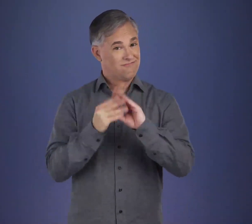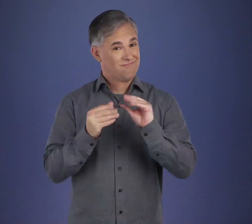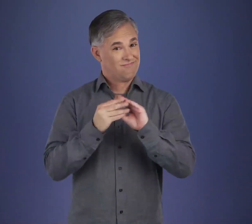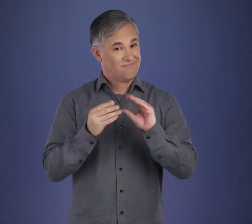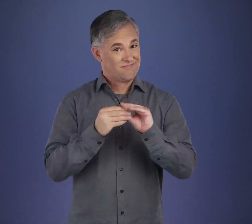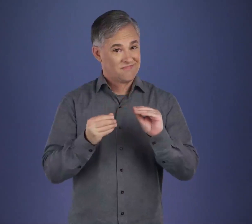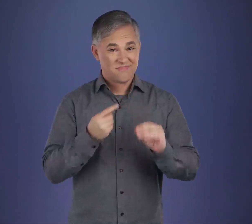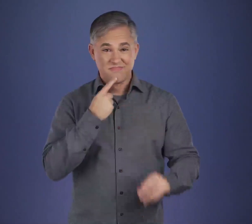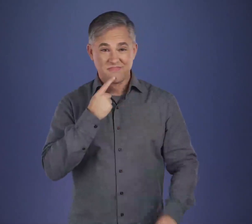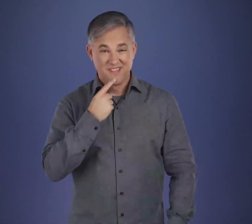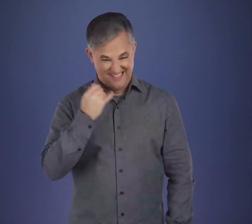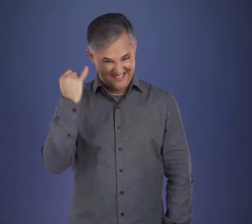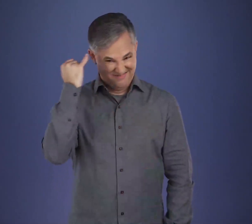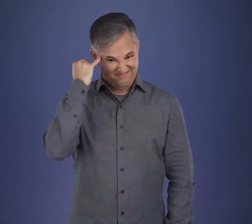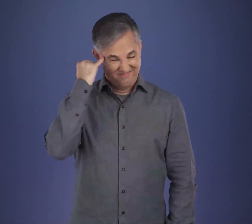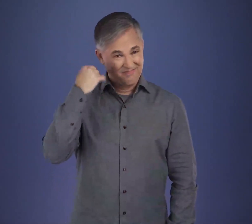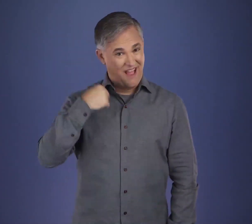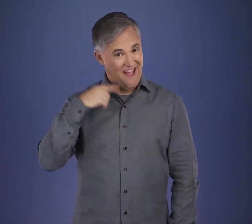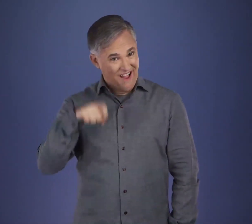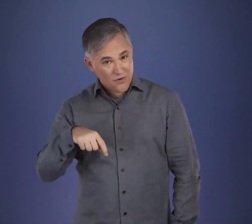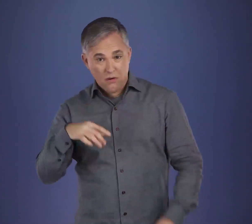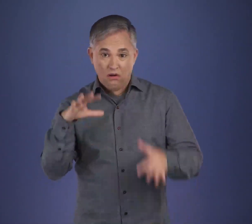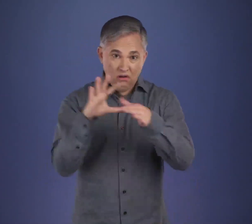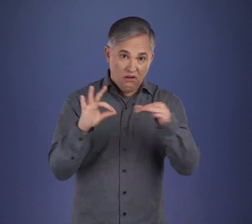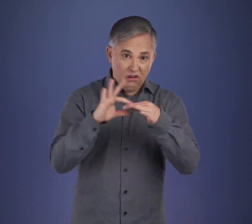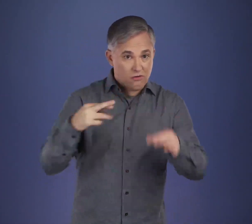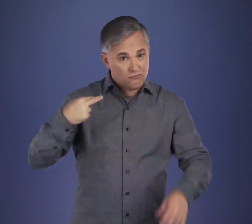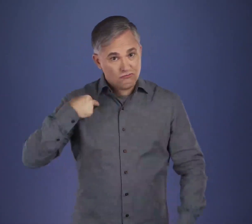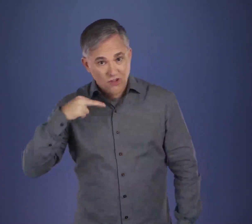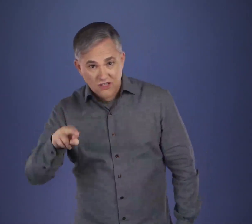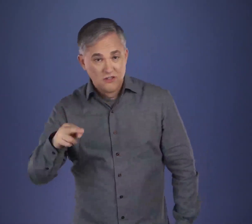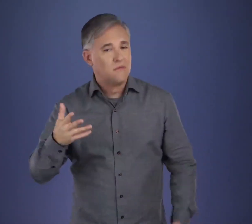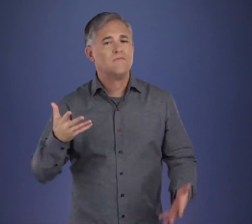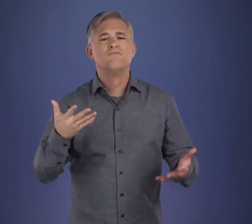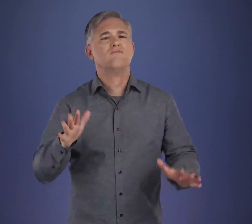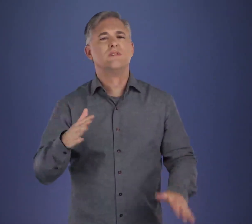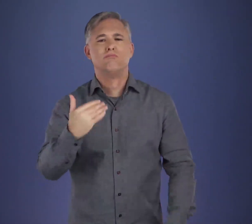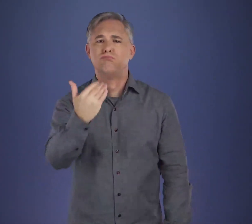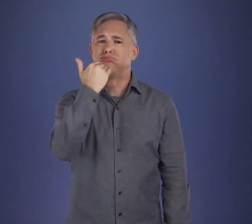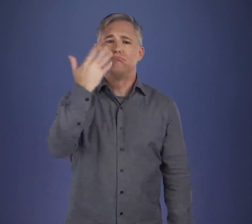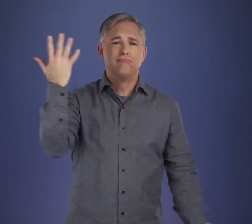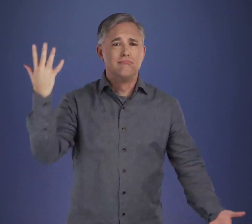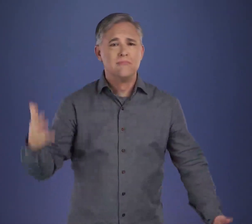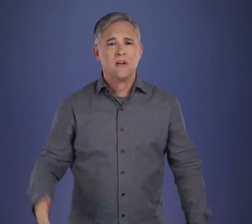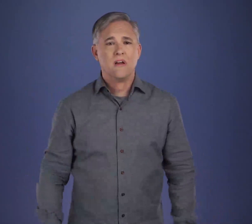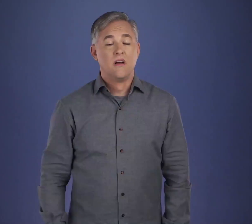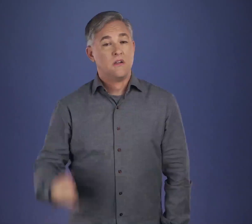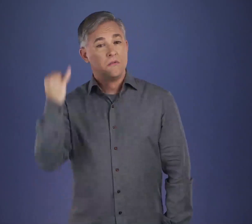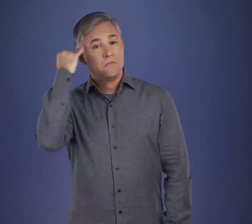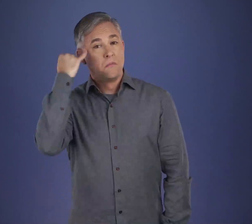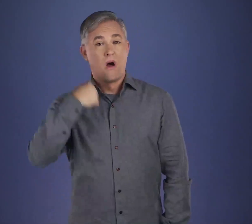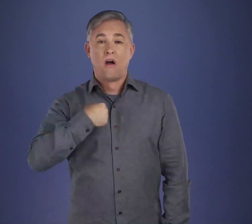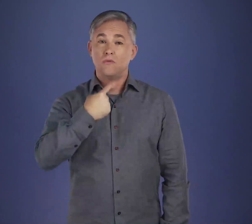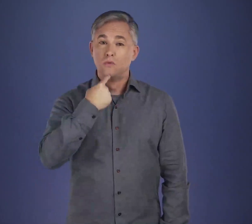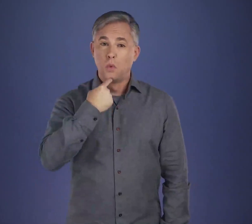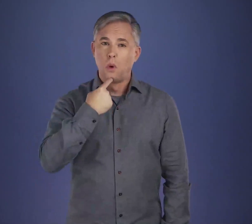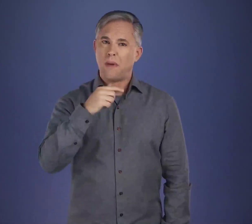“Now,” concludes the oldtimer, “suppose I’d been obliged to talk to this man on religious grounds?